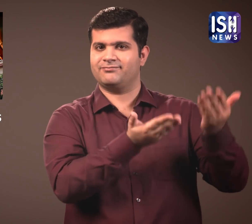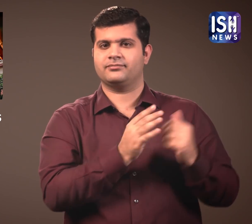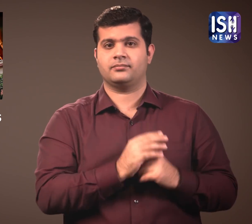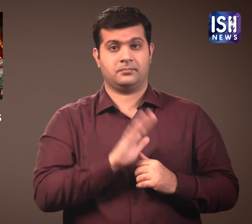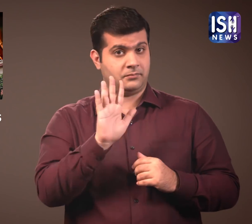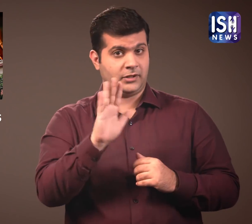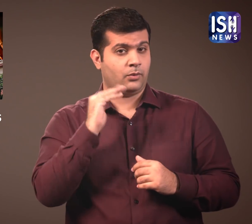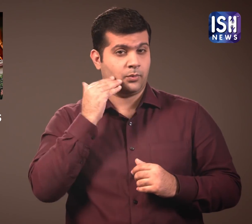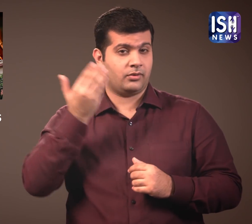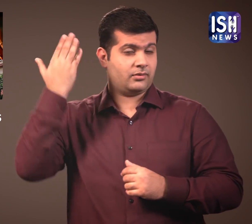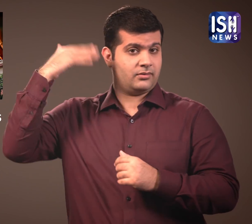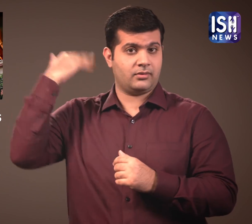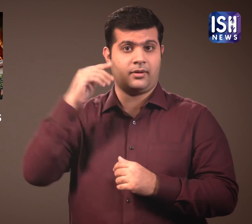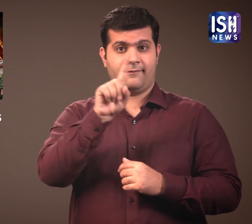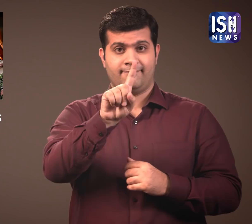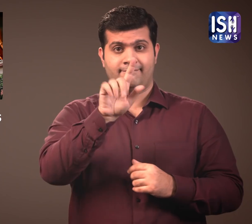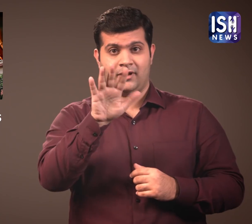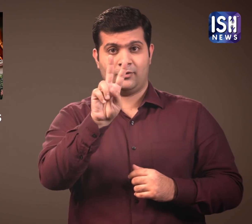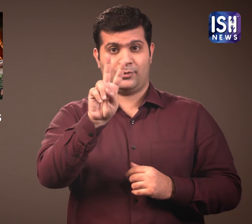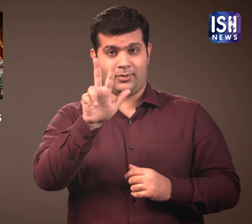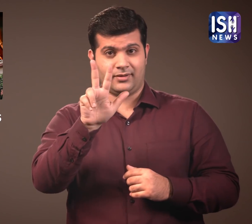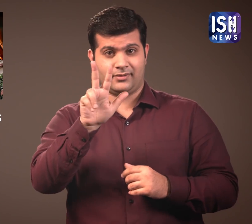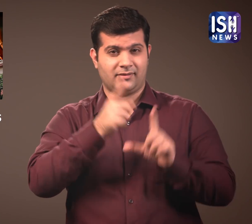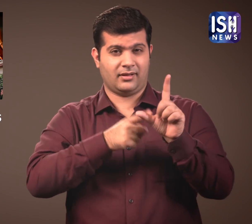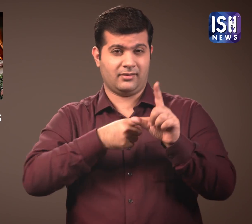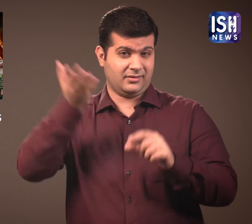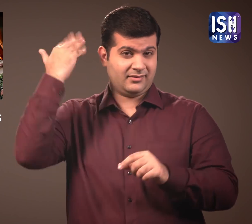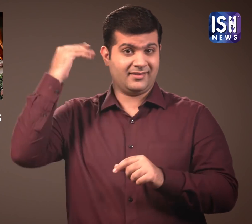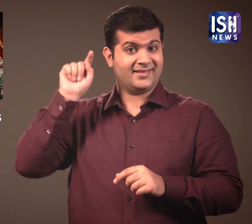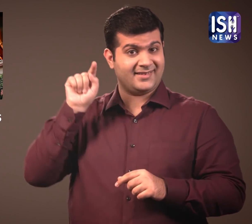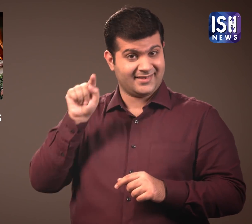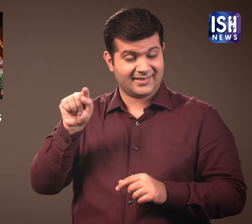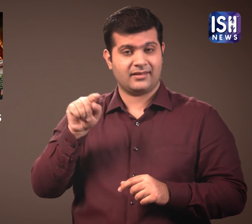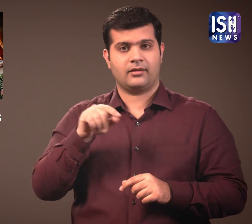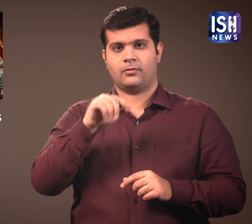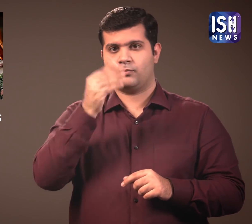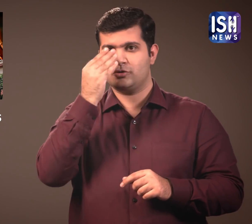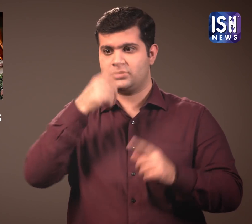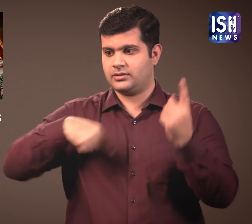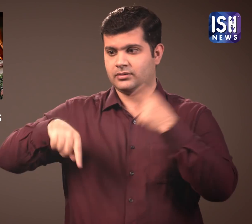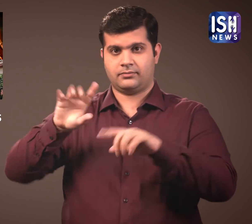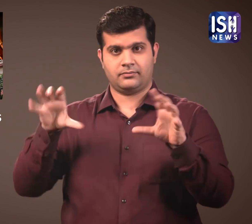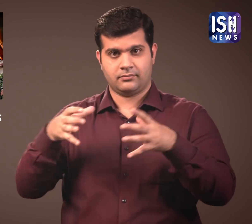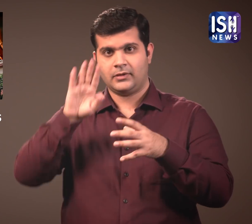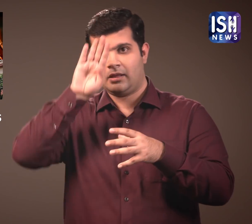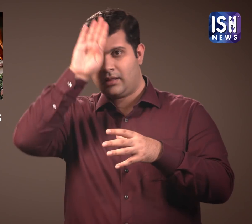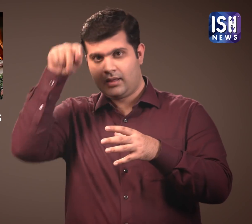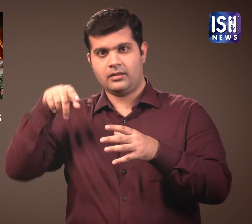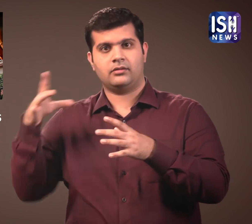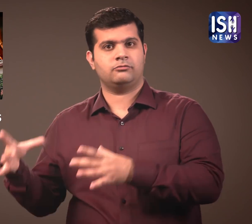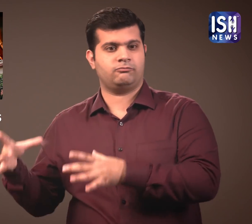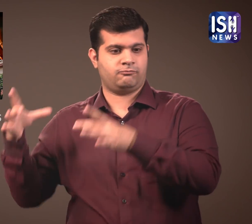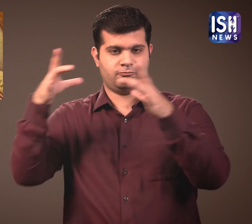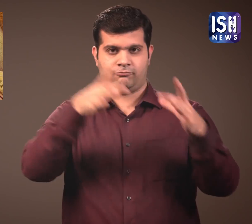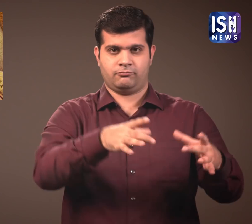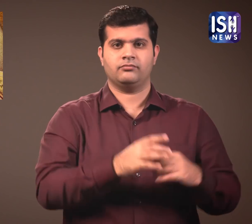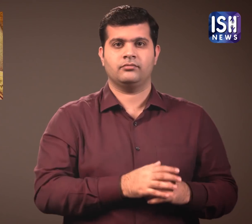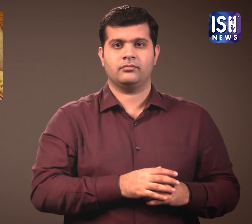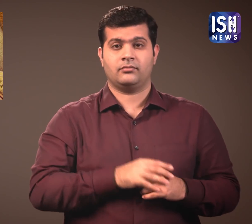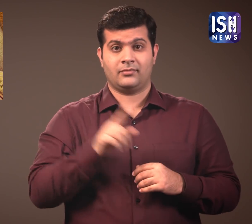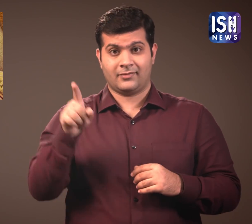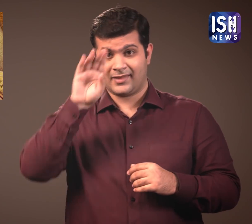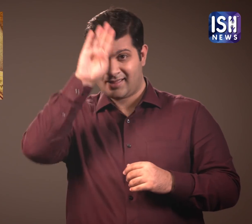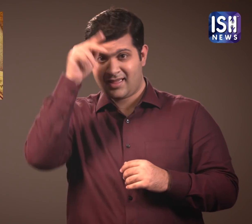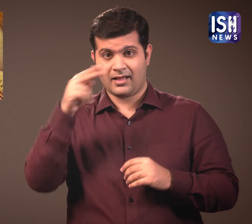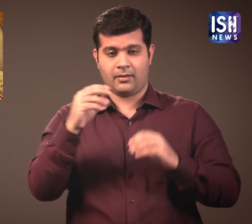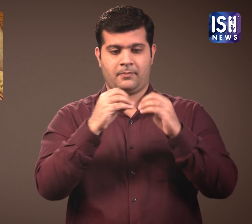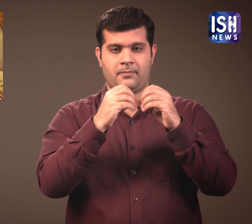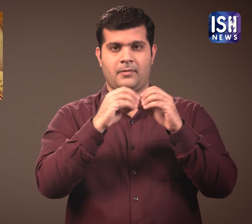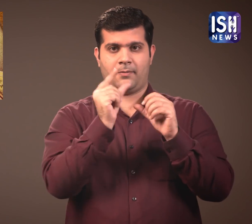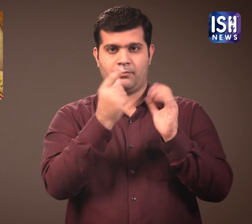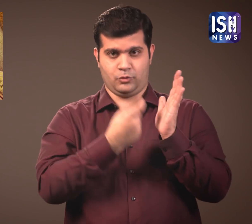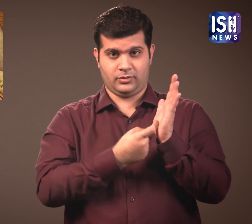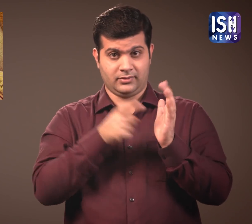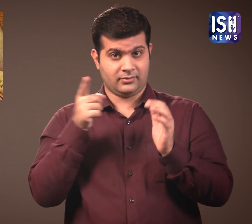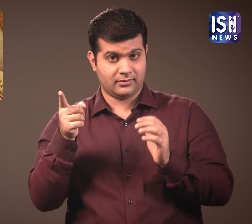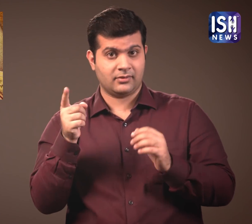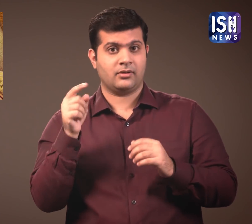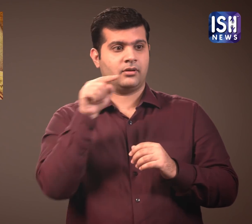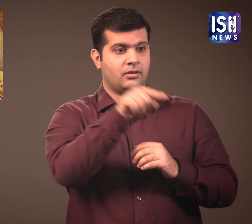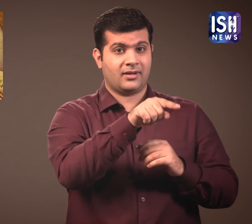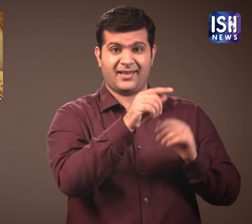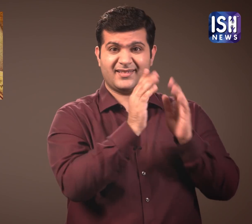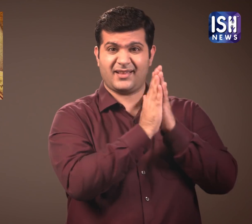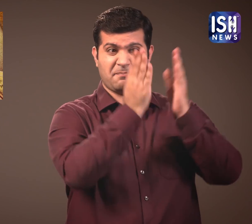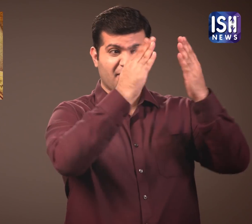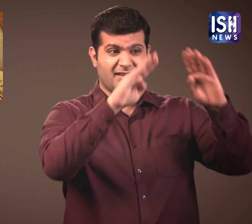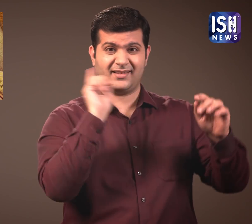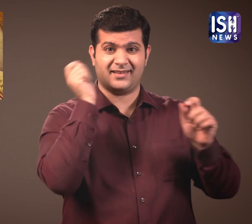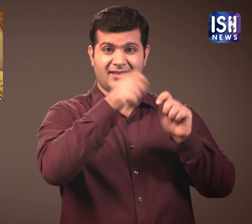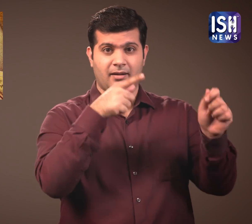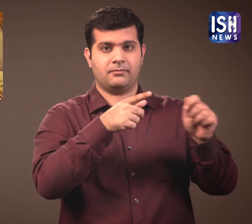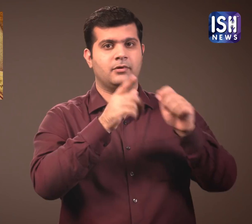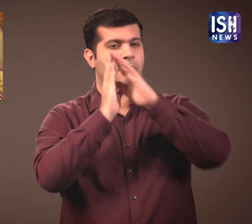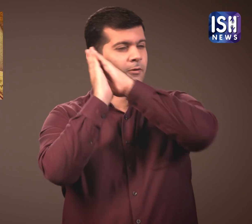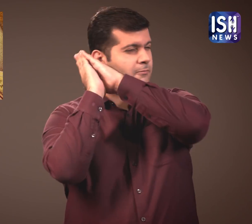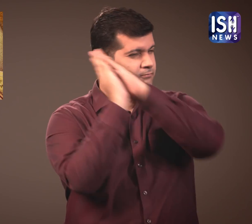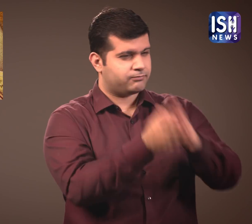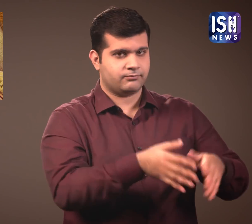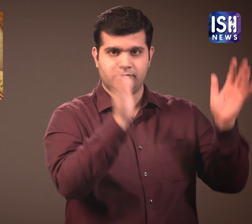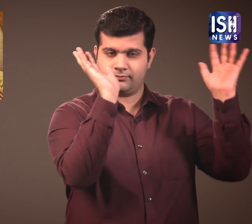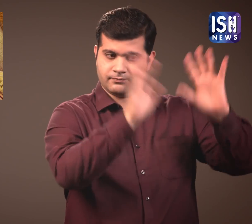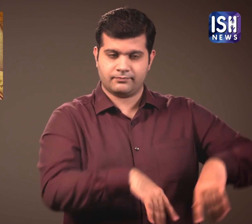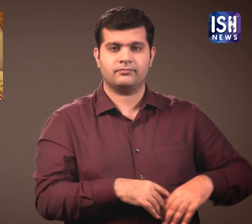In 1528, Mughal emperor Babur came and demolished the temple.